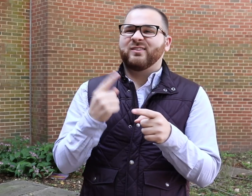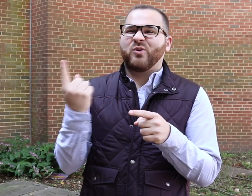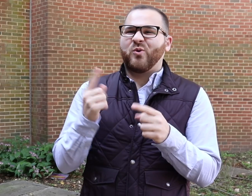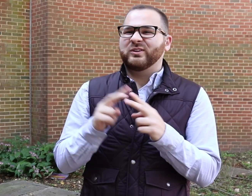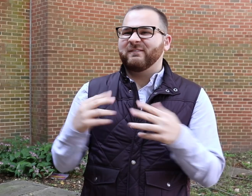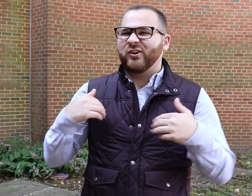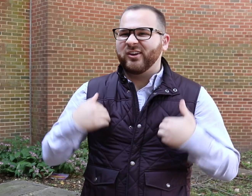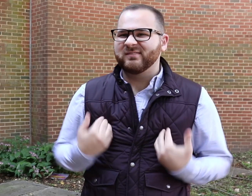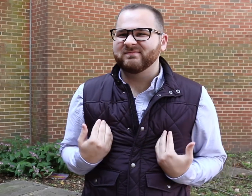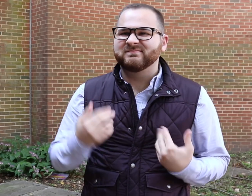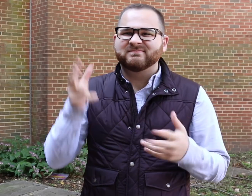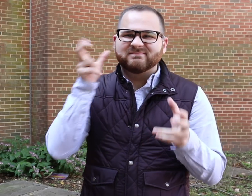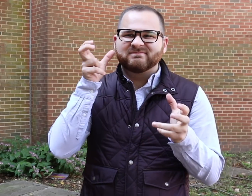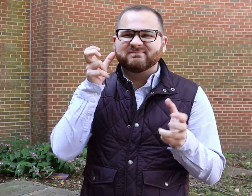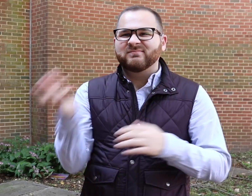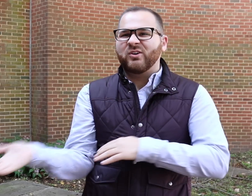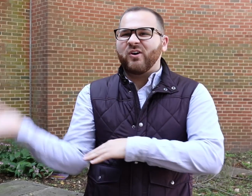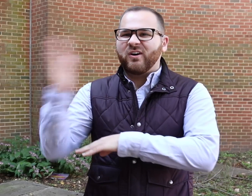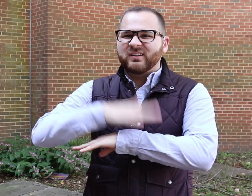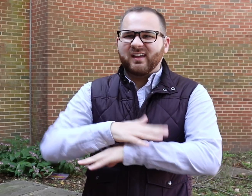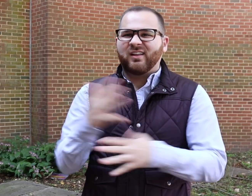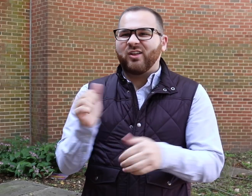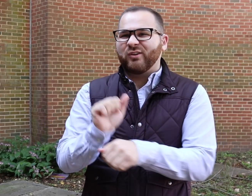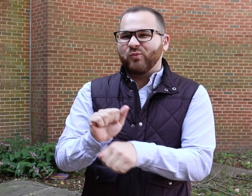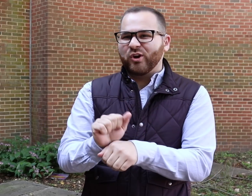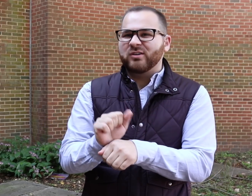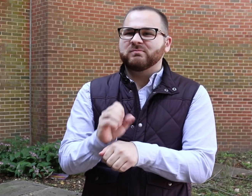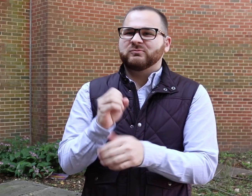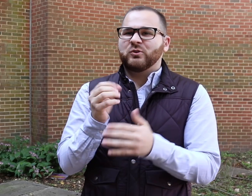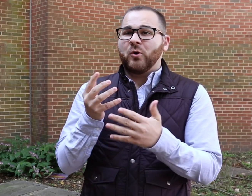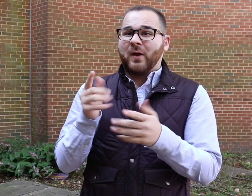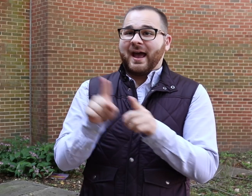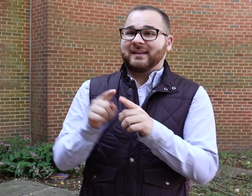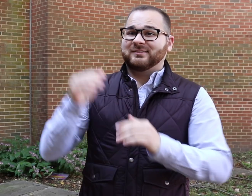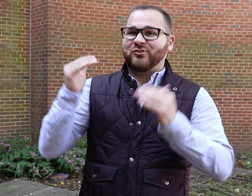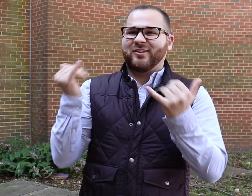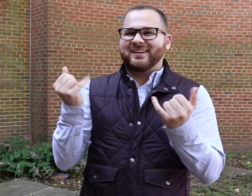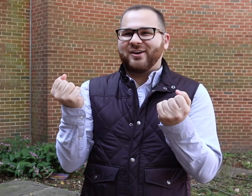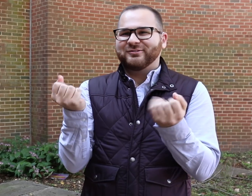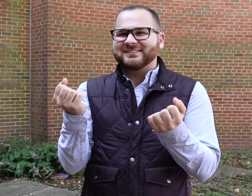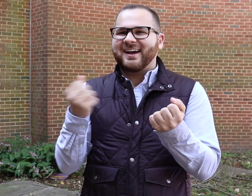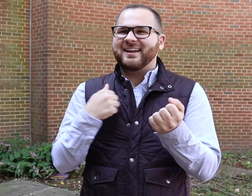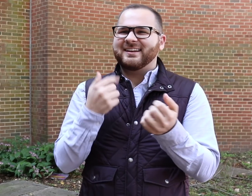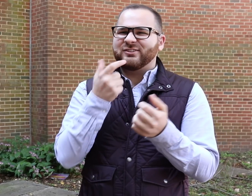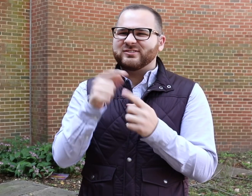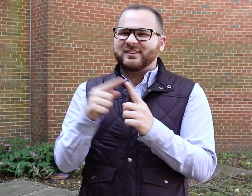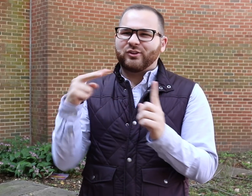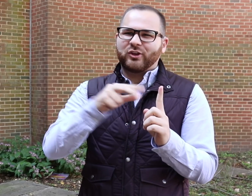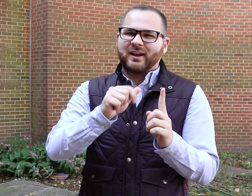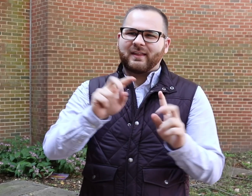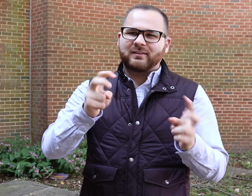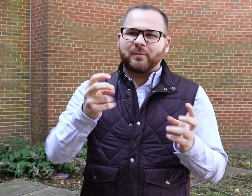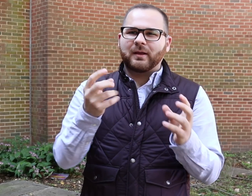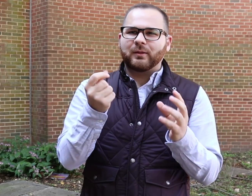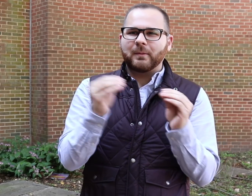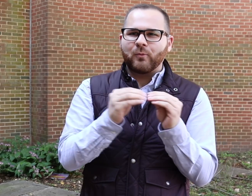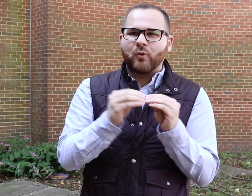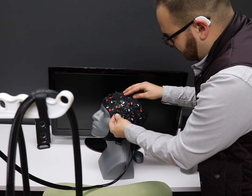It was always very exhausting to hear all day, it was a lot of work. So, as an adult who now signs, I’m interested to look at the topic a little bit more.